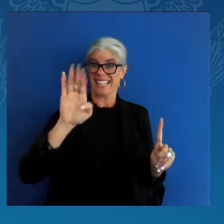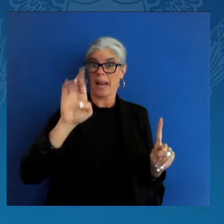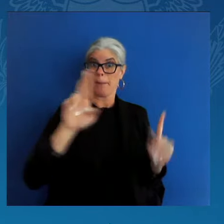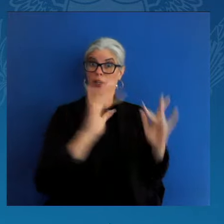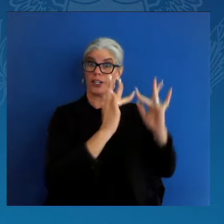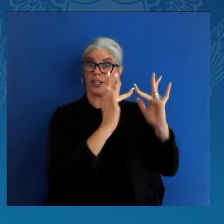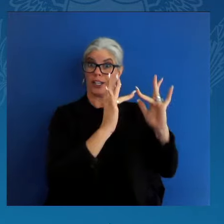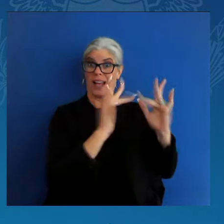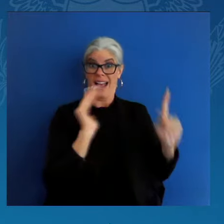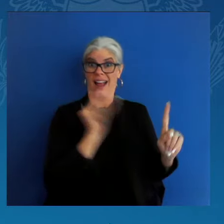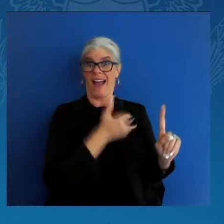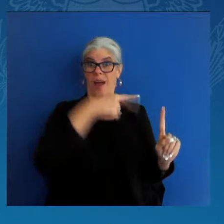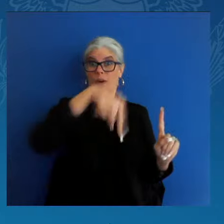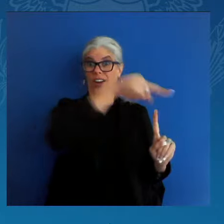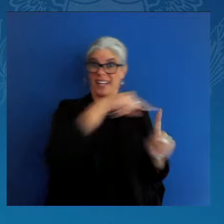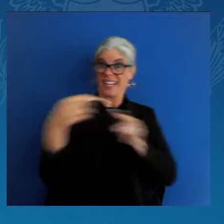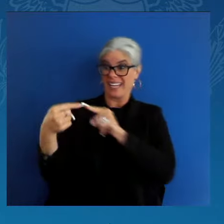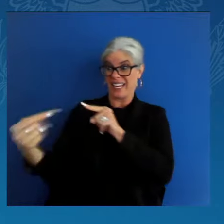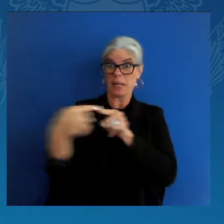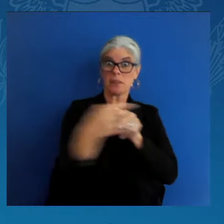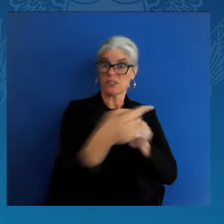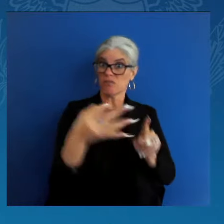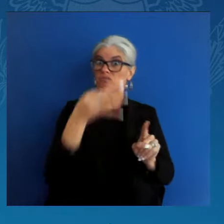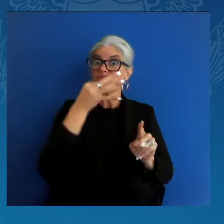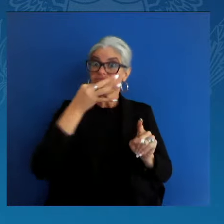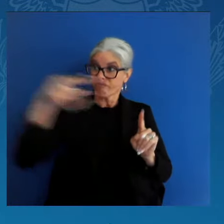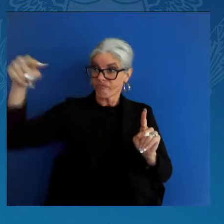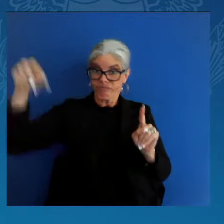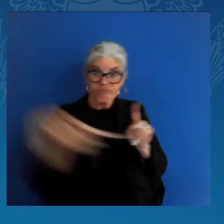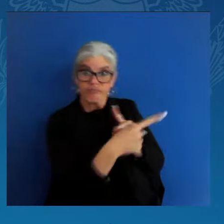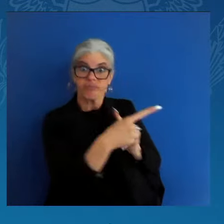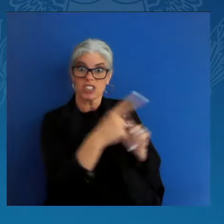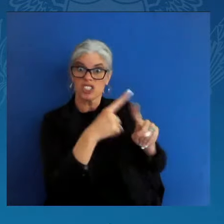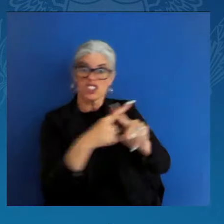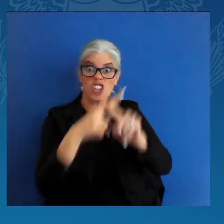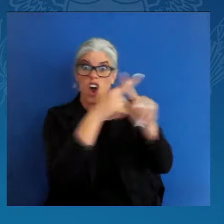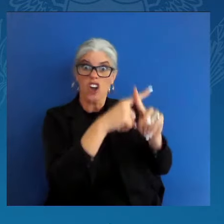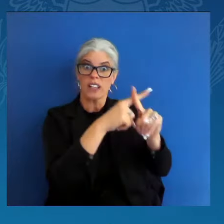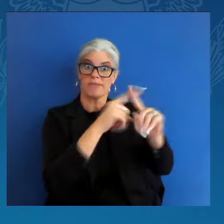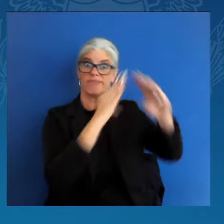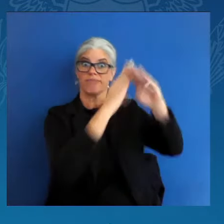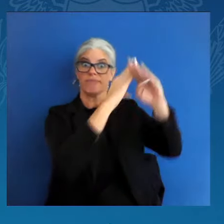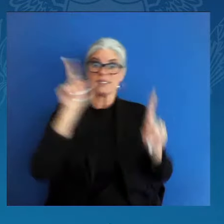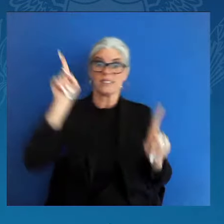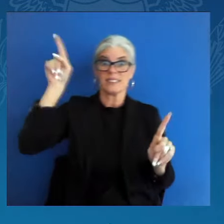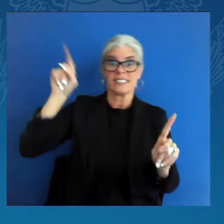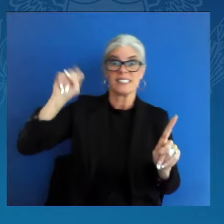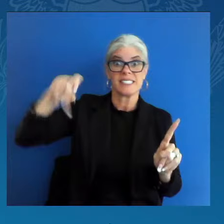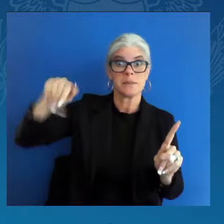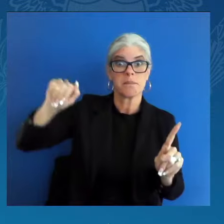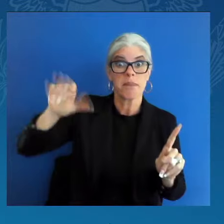often at a lower cost and with considerable potential impact. Consequently, we expect cyber threats